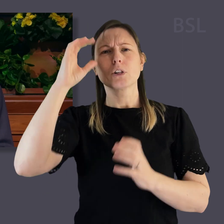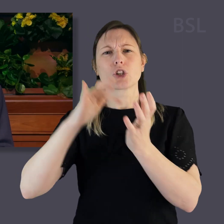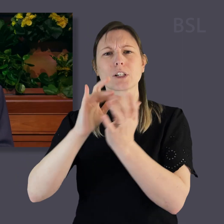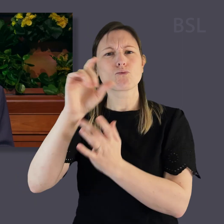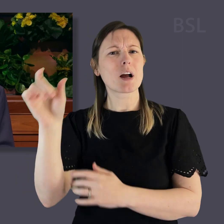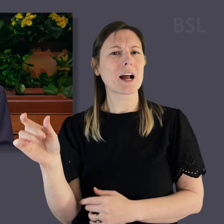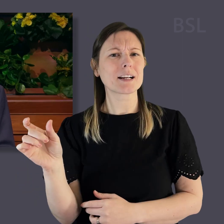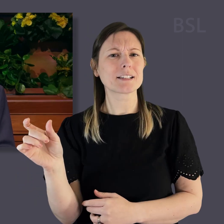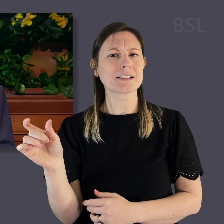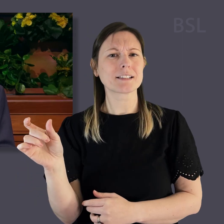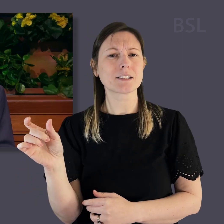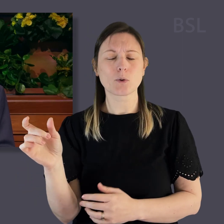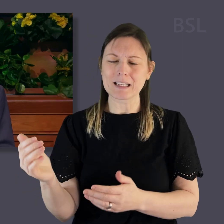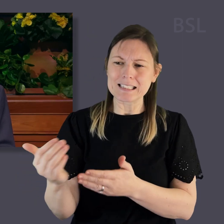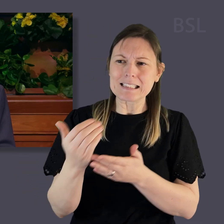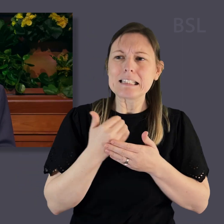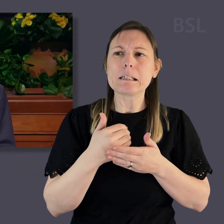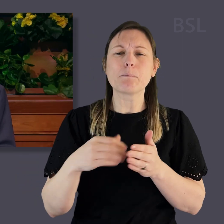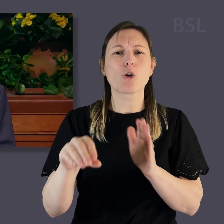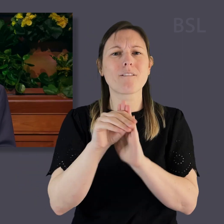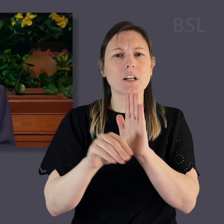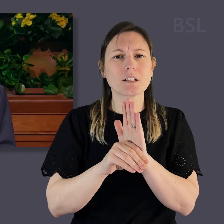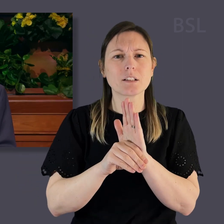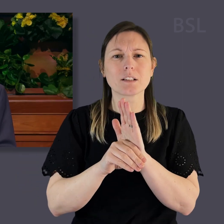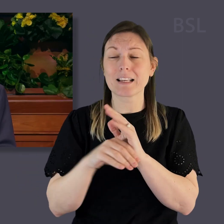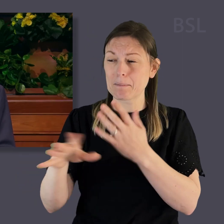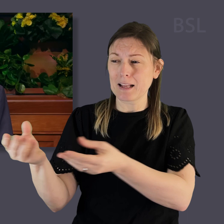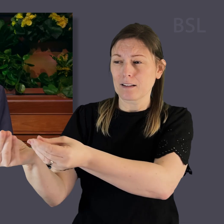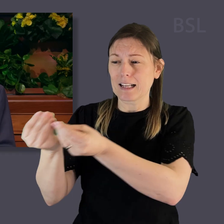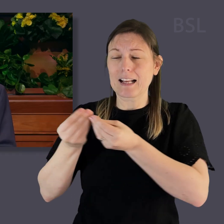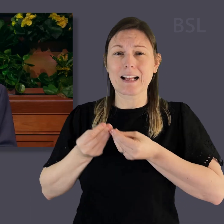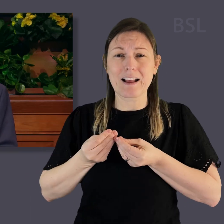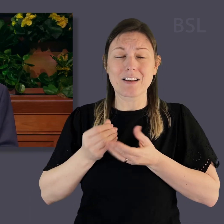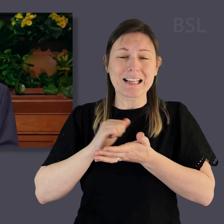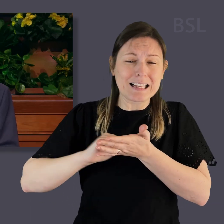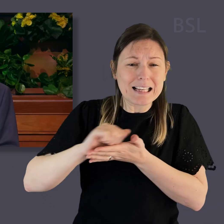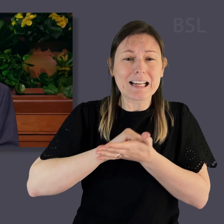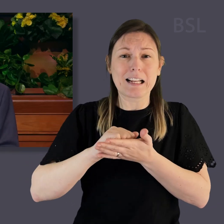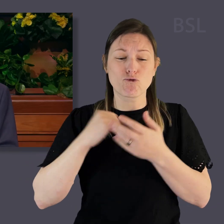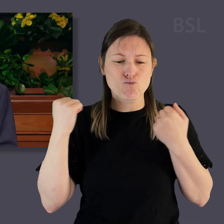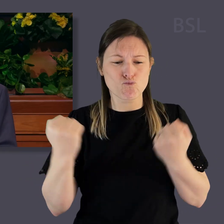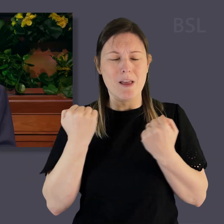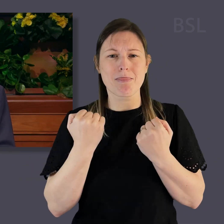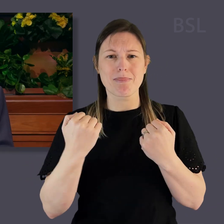… As we keep our covenants, He endows us with His healing, strengthening power.